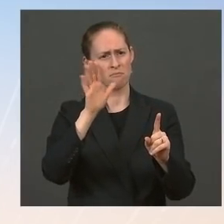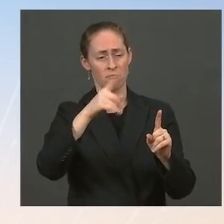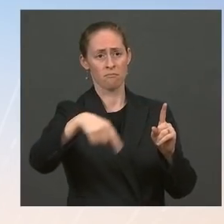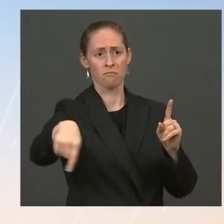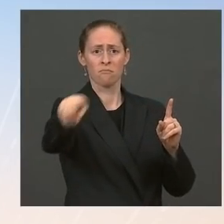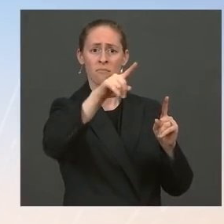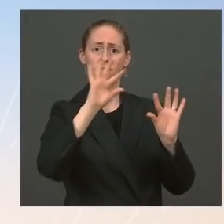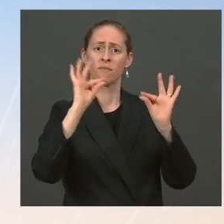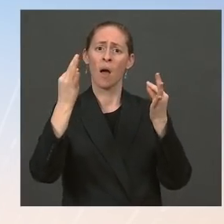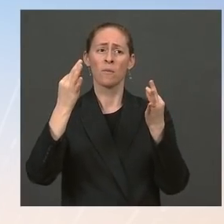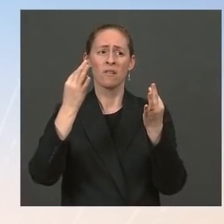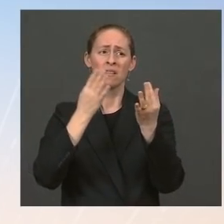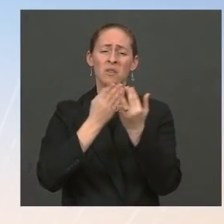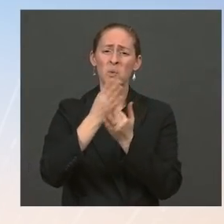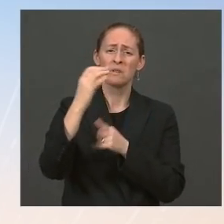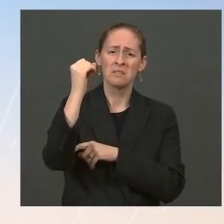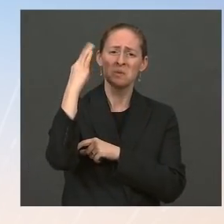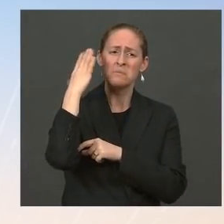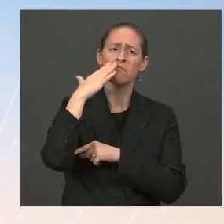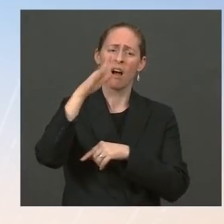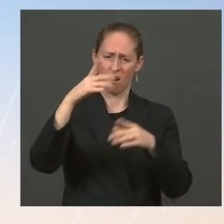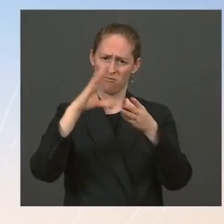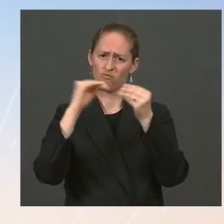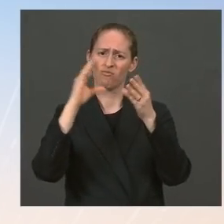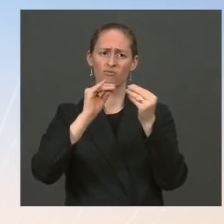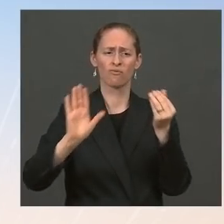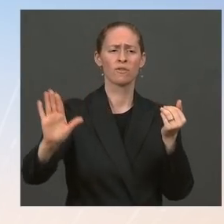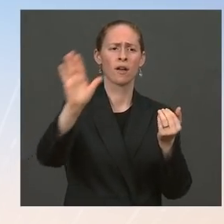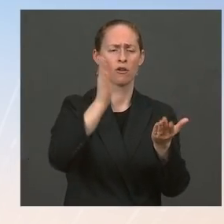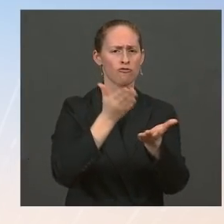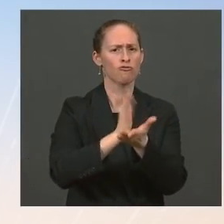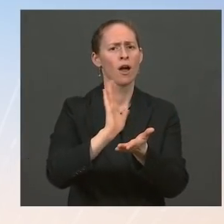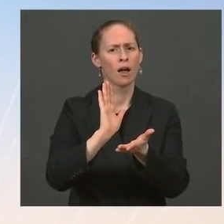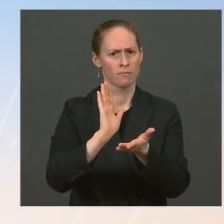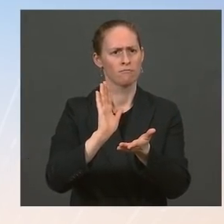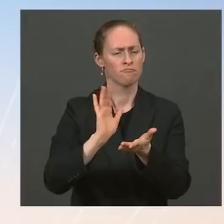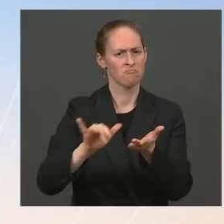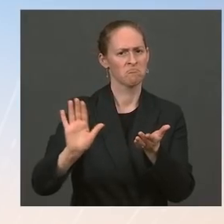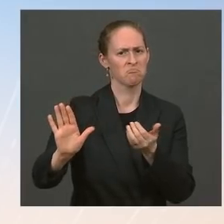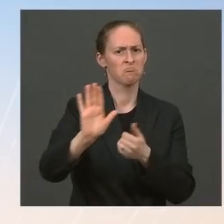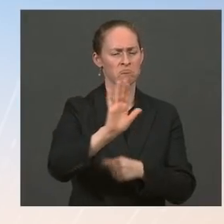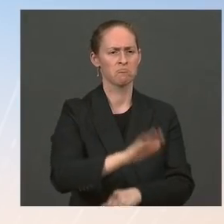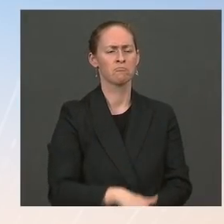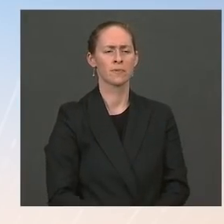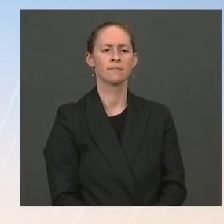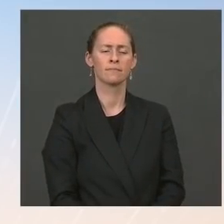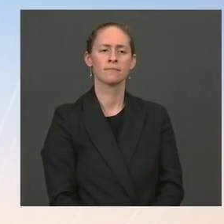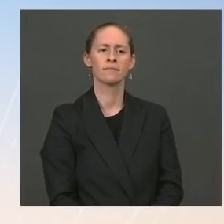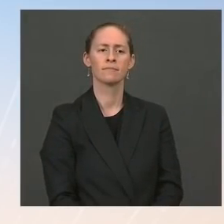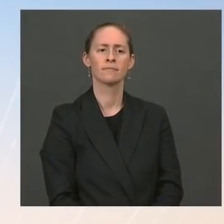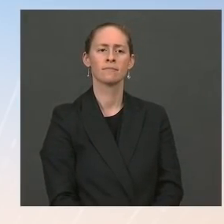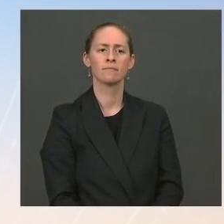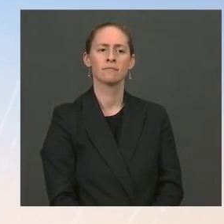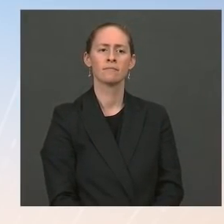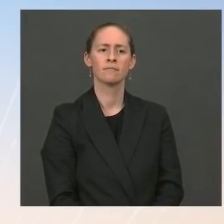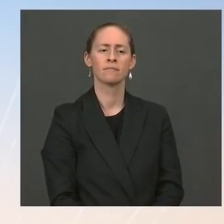That continues to be his viewpoint. In terms of the status of it, I just have to check with our legislative team on what that looks like. I'm happy to do that.